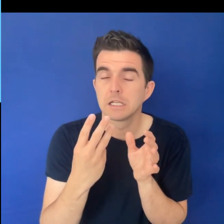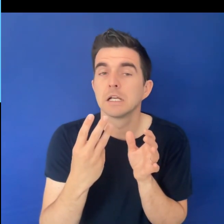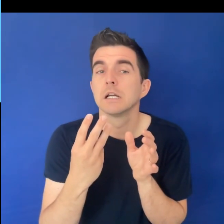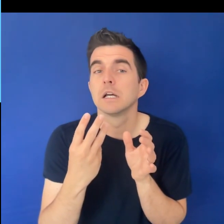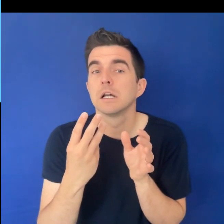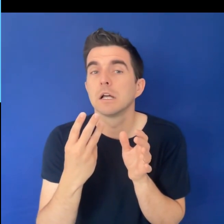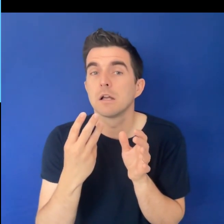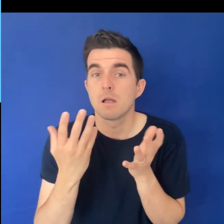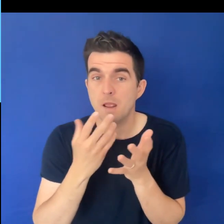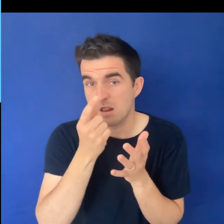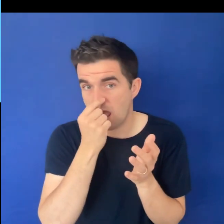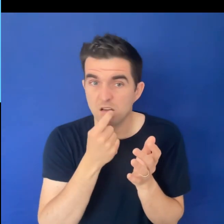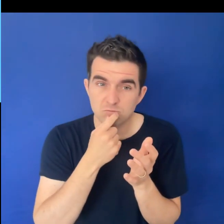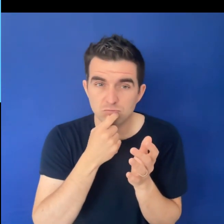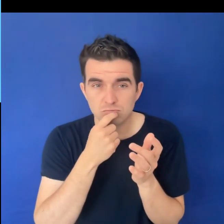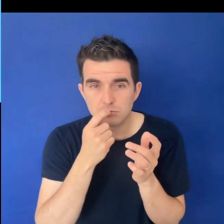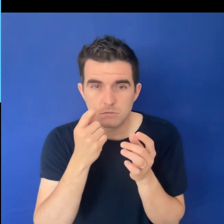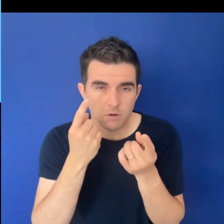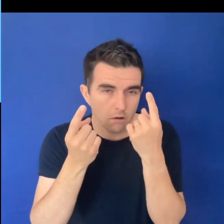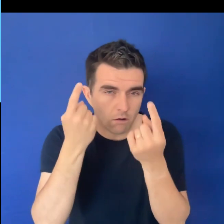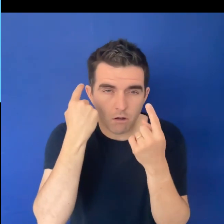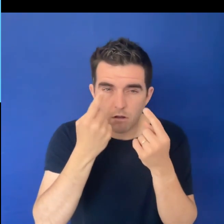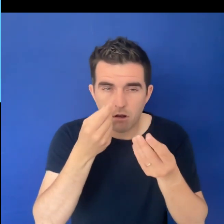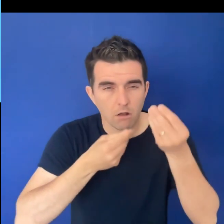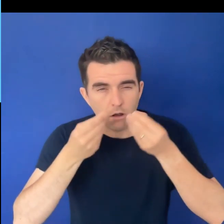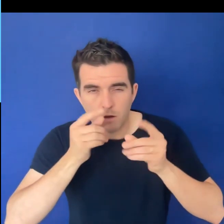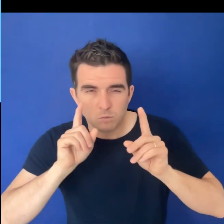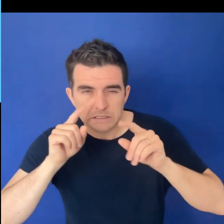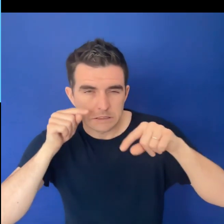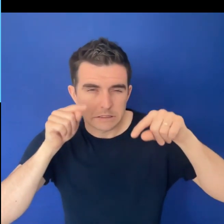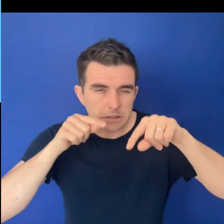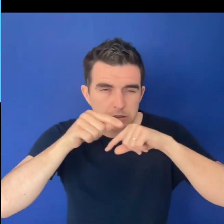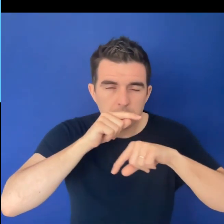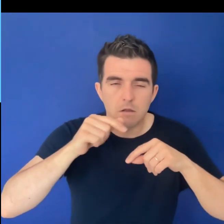The player can also prompt inspections of buildings to find out more about them.